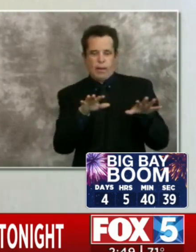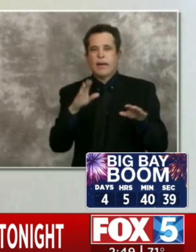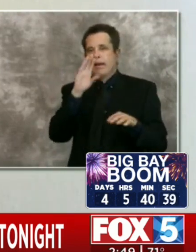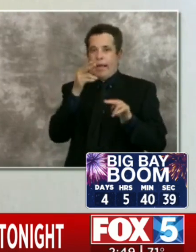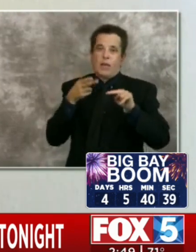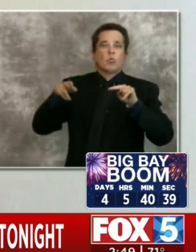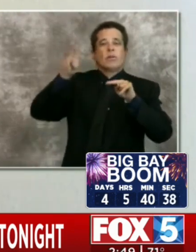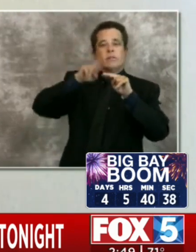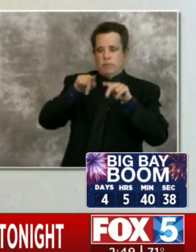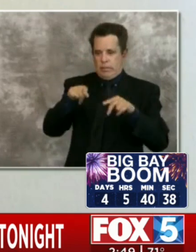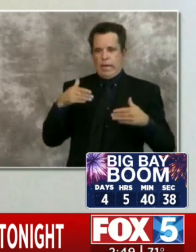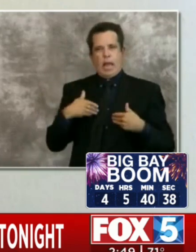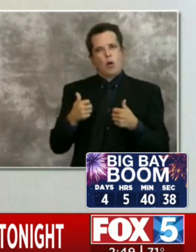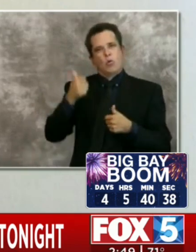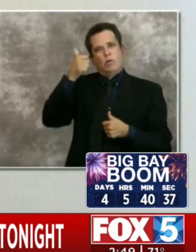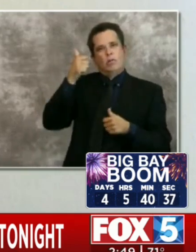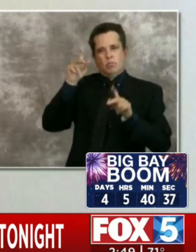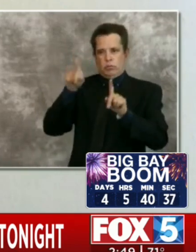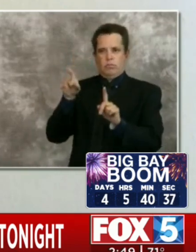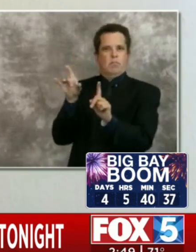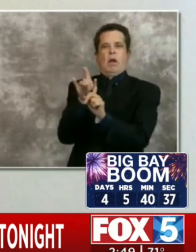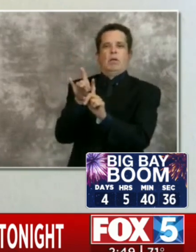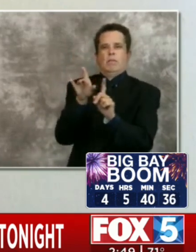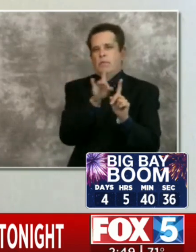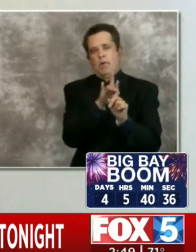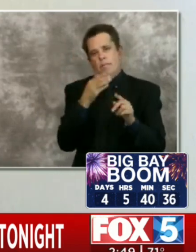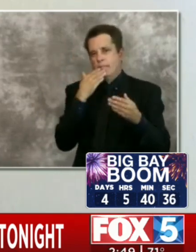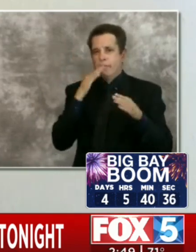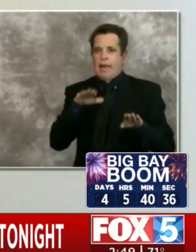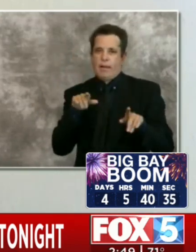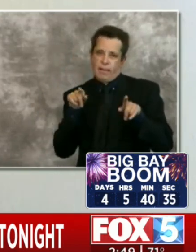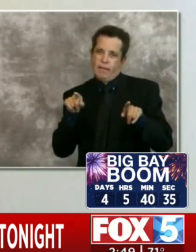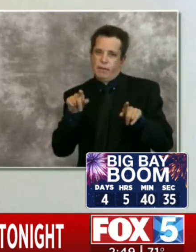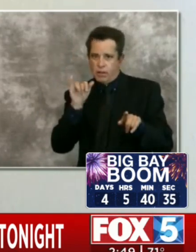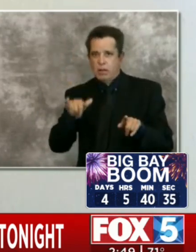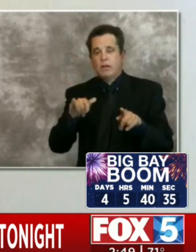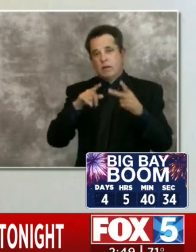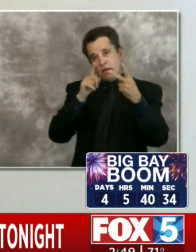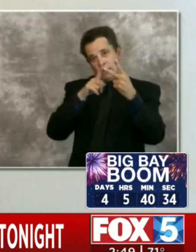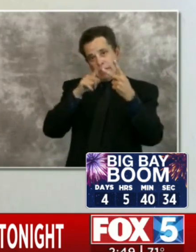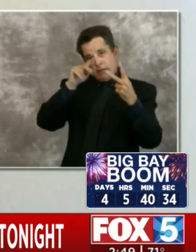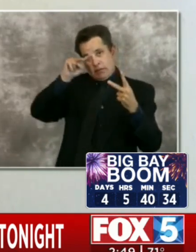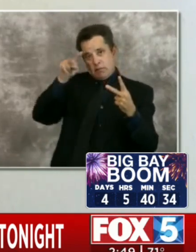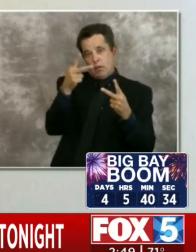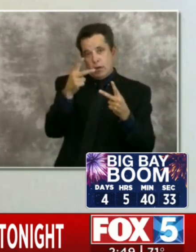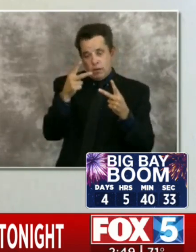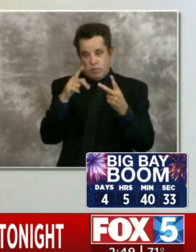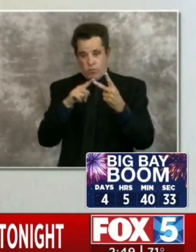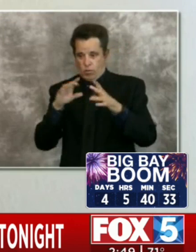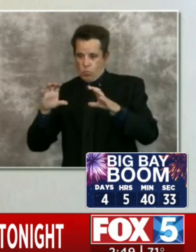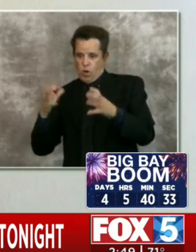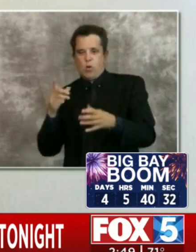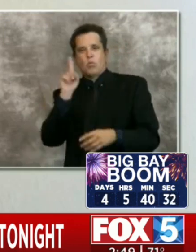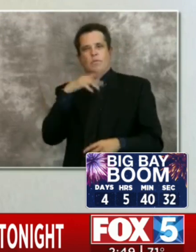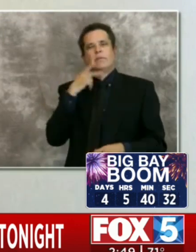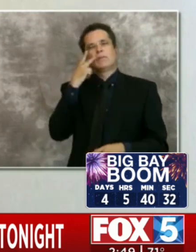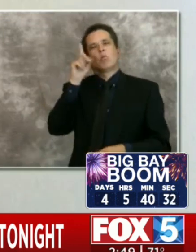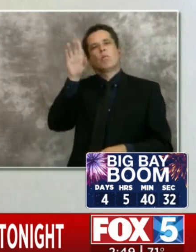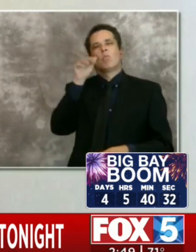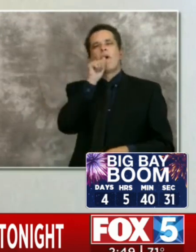RISKY WHEN IT COMES TO SPREAD AND WHY HE'S ENVIRONMENTS LIKELY CORRESPONDENT SIGNIFICANT INCREASE WE'VE SEEN IN CASES FROM THE